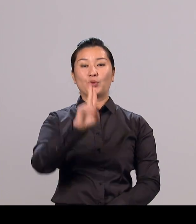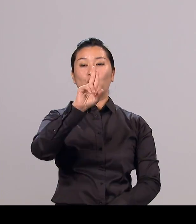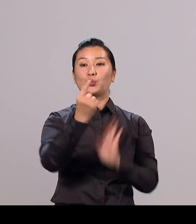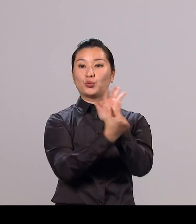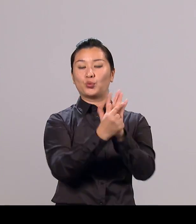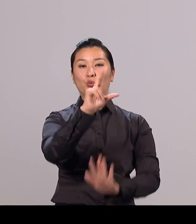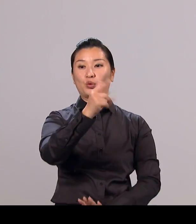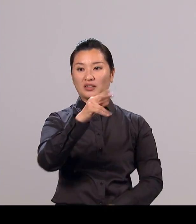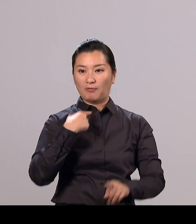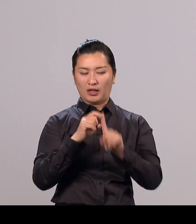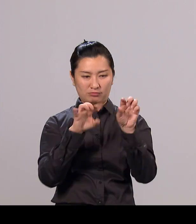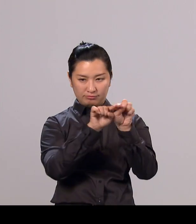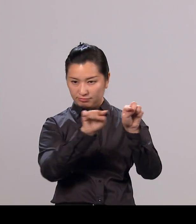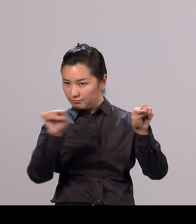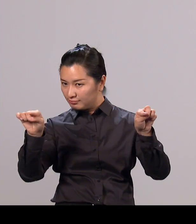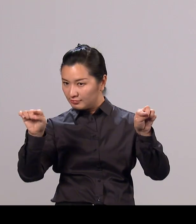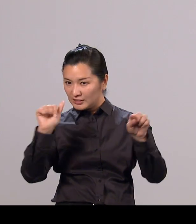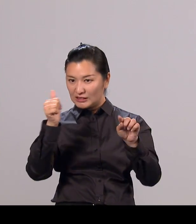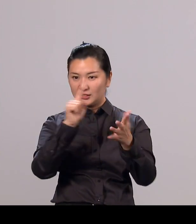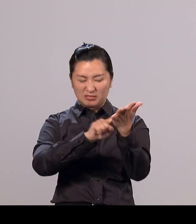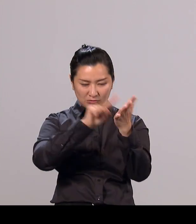Each time you wait and you may have to grease palms.